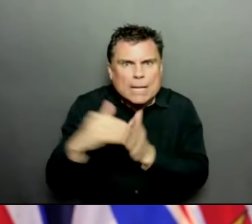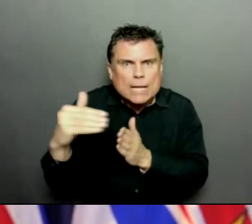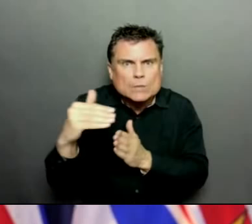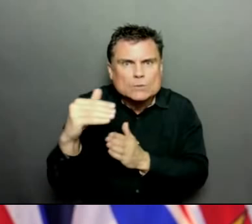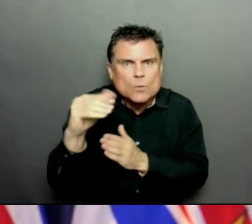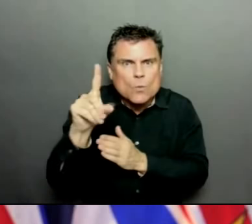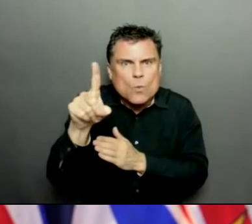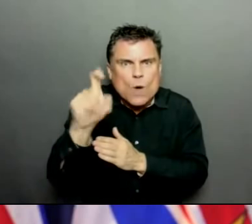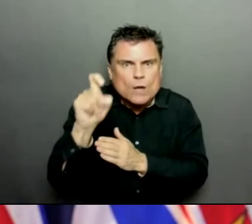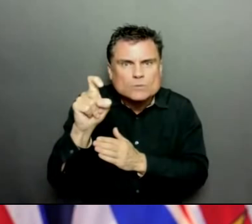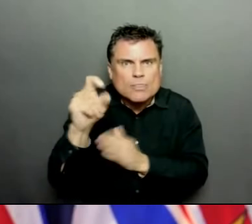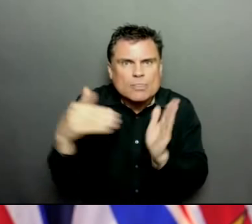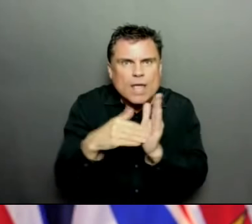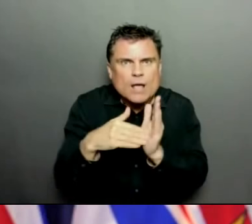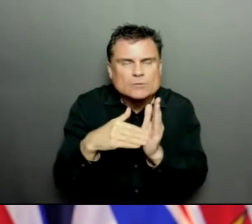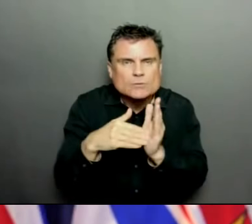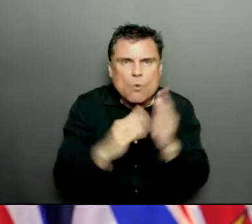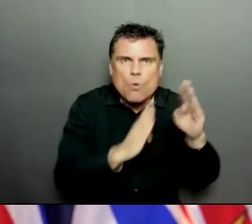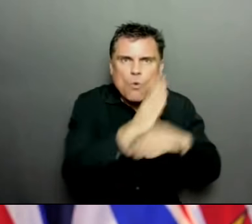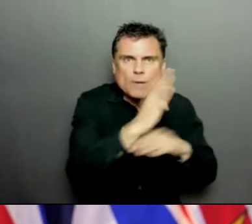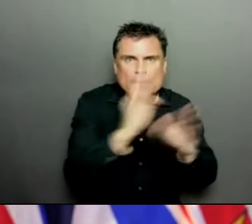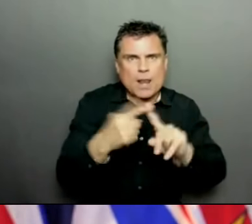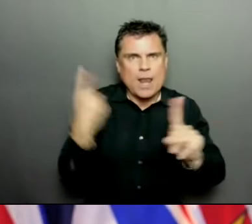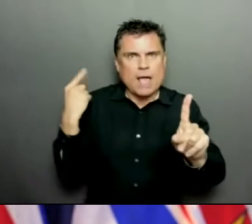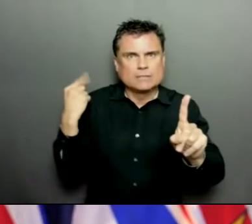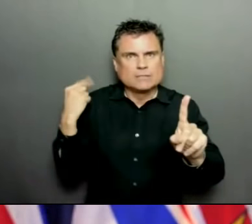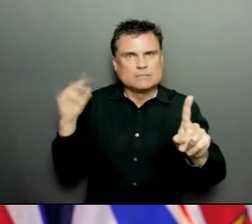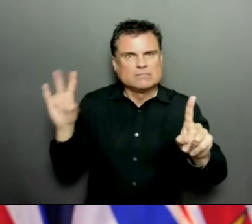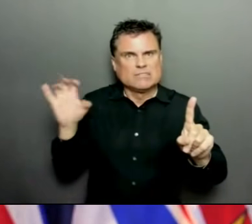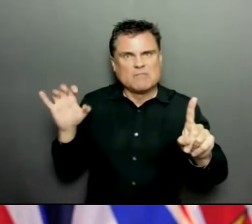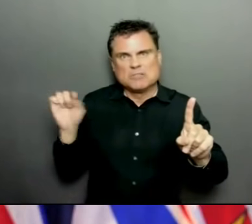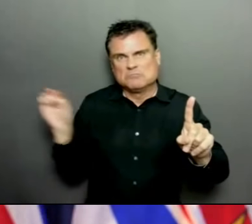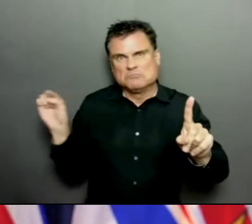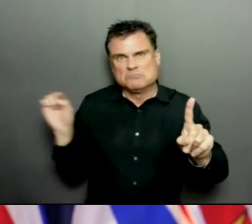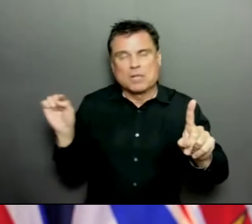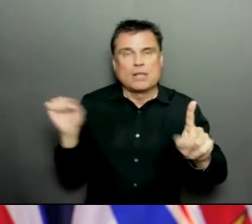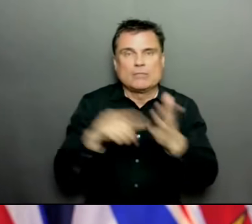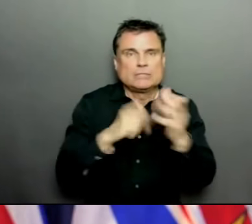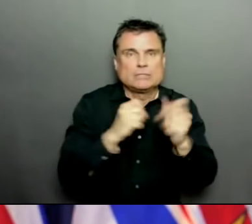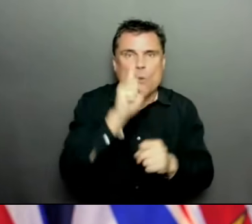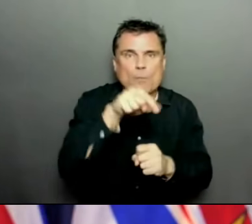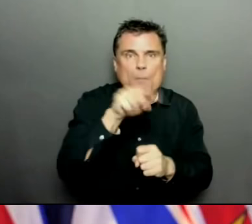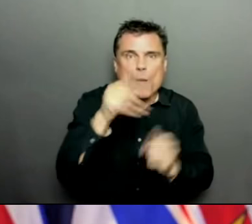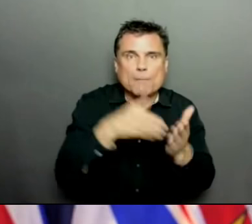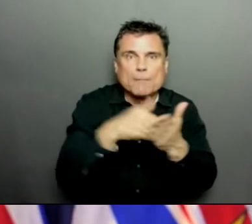pharmacist have administered 1,001,204 doses, last year it was about half of all doses administered this year.